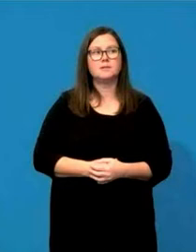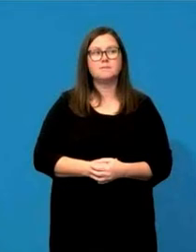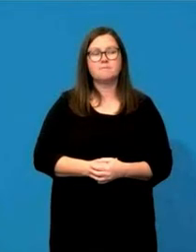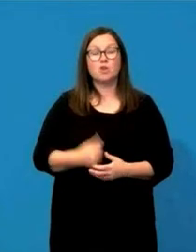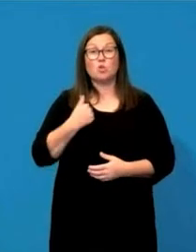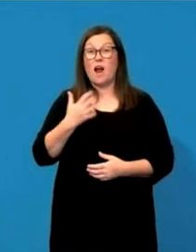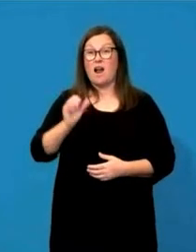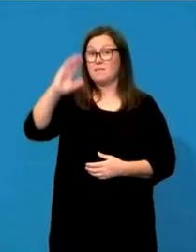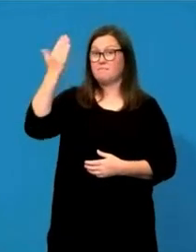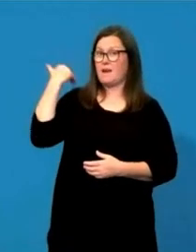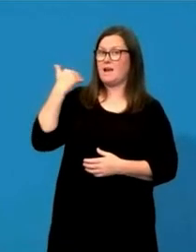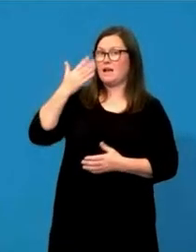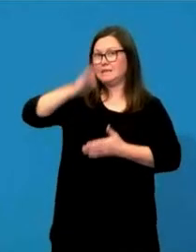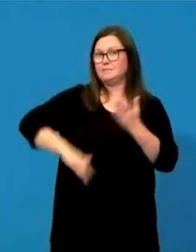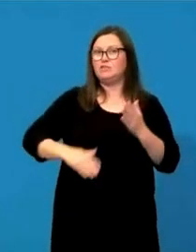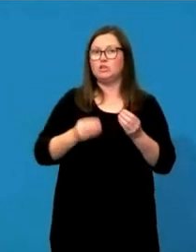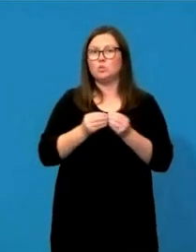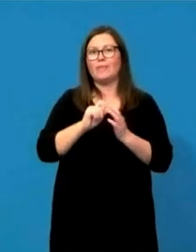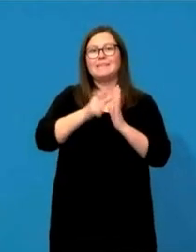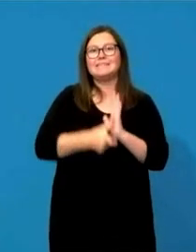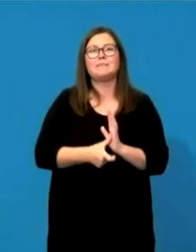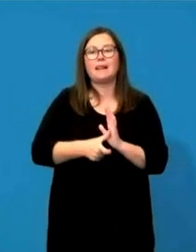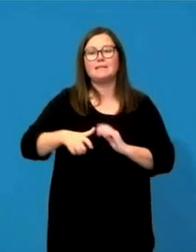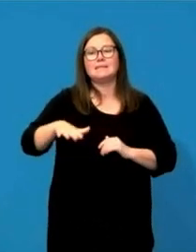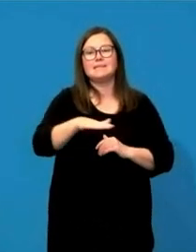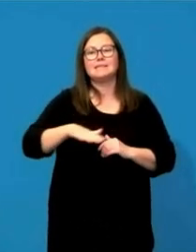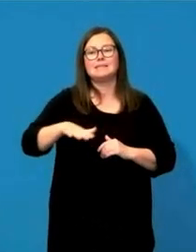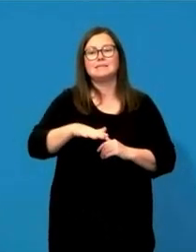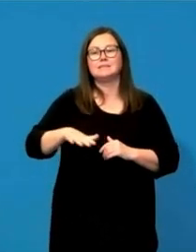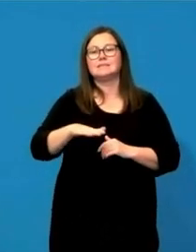sector, Emily asked me to be involved in some of the consultation.